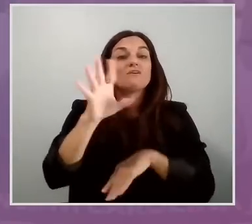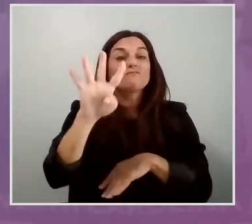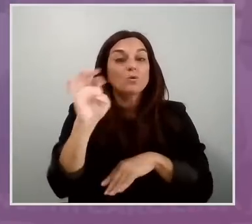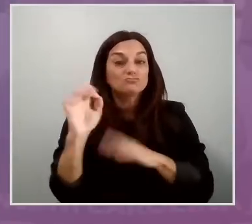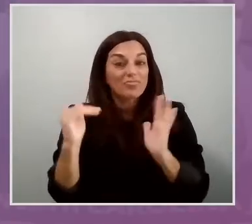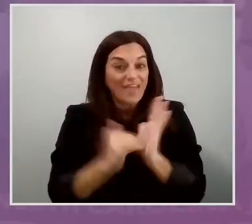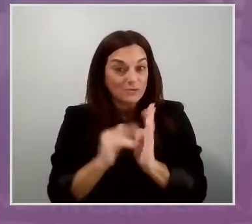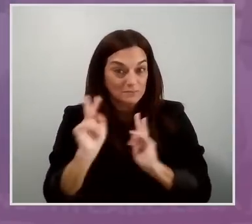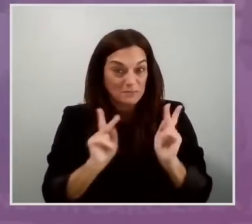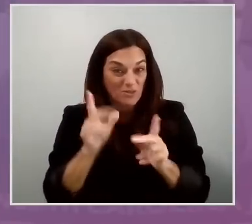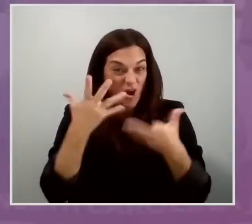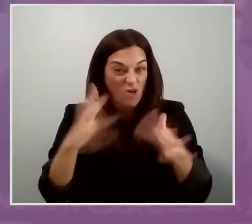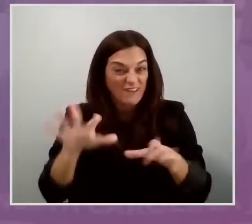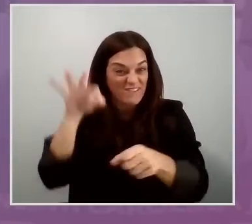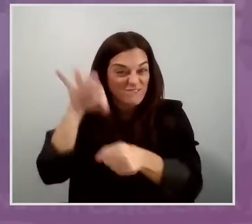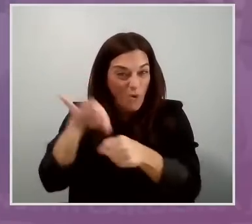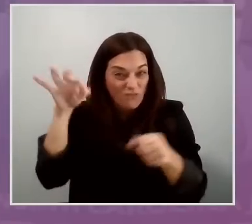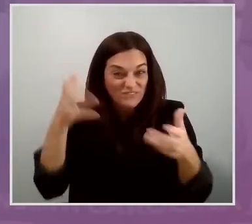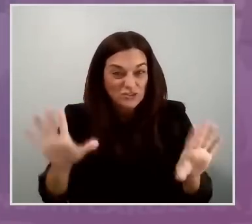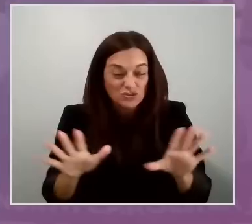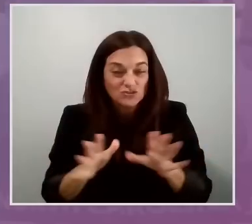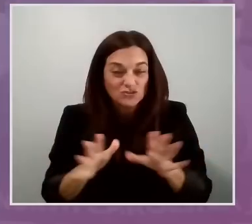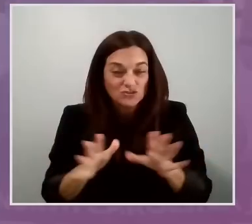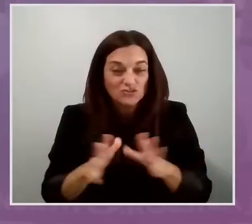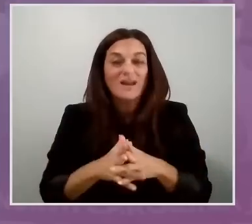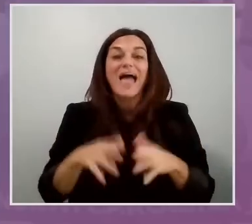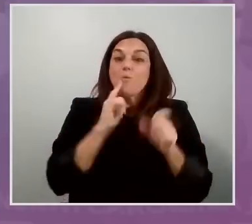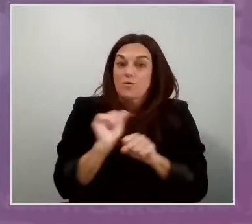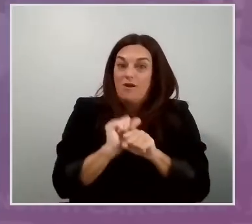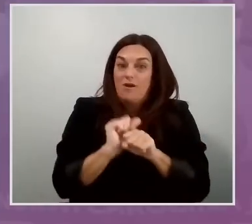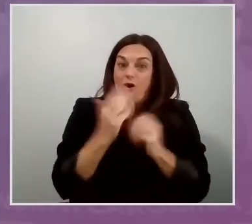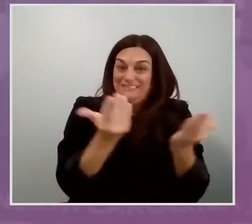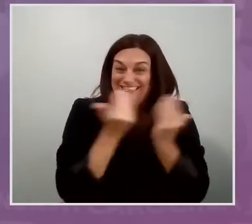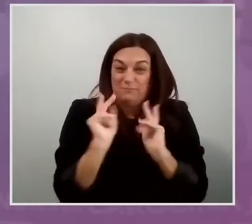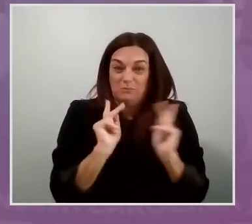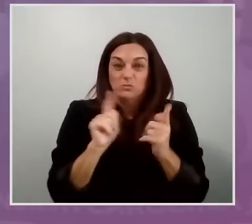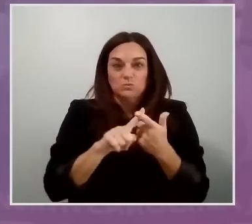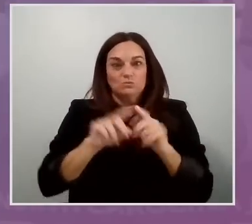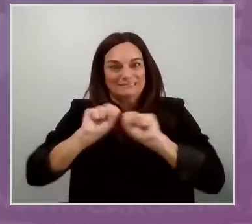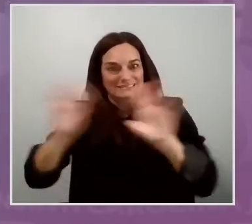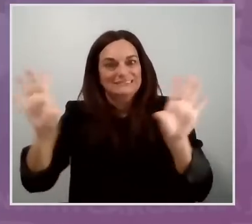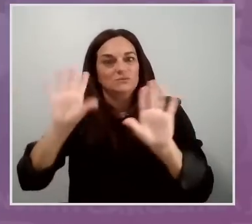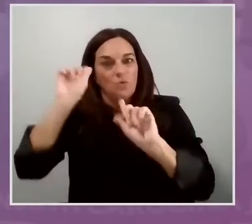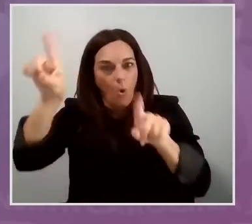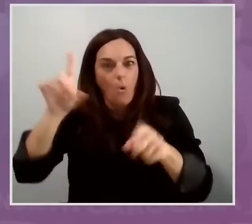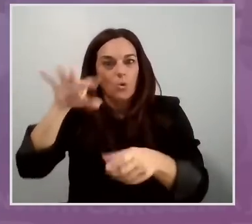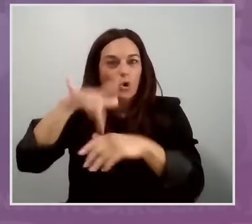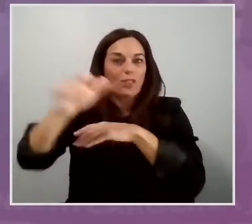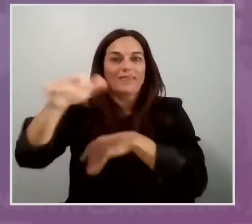HELP FOLKS GET OUT AND VOTE. WE HAVE BEEN HELPING THE OVER 400,000 PEOPLE WHO HAVE